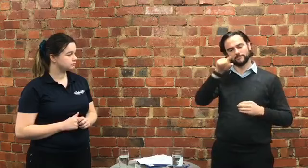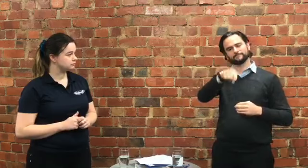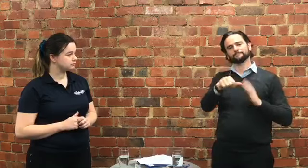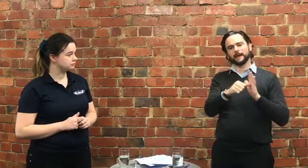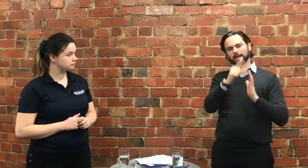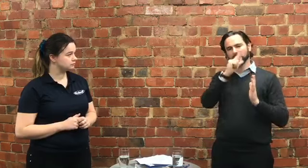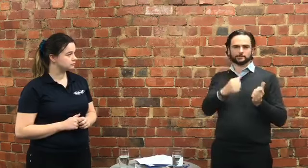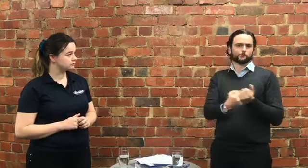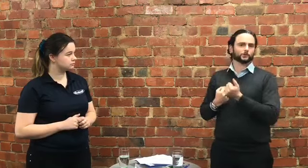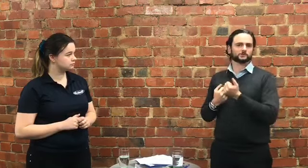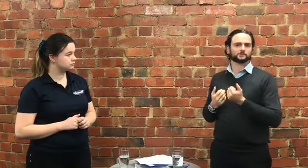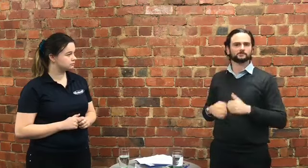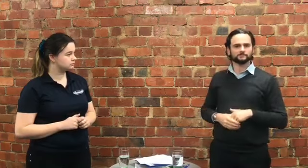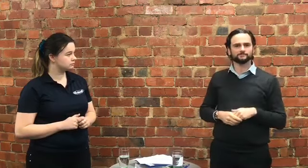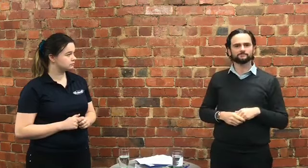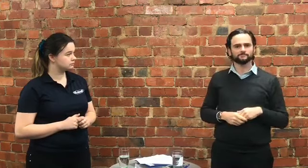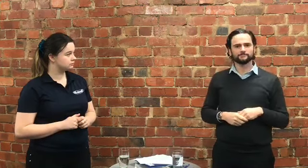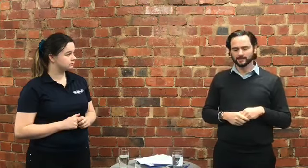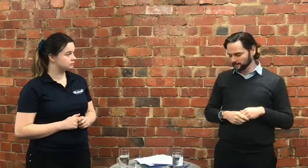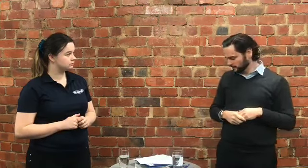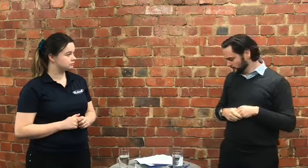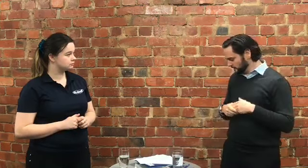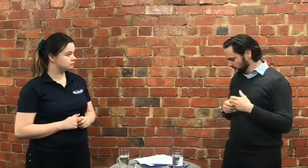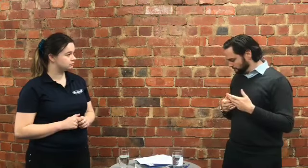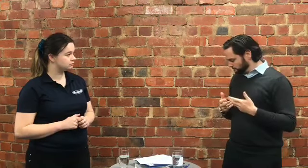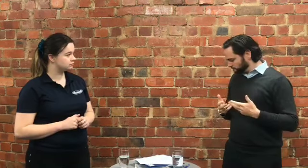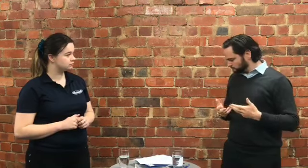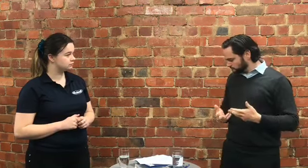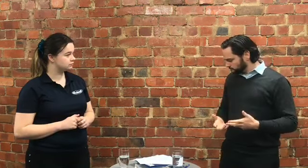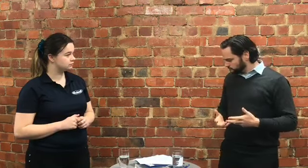so that you can get yourself to certain activities.